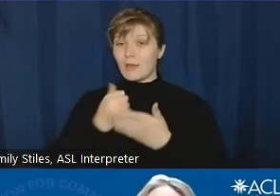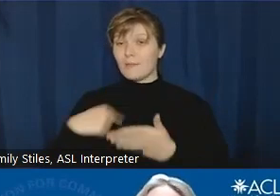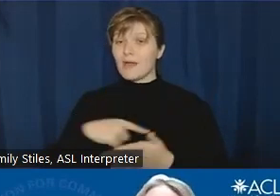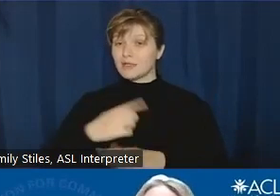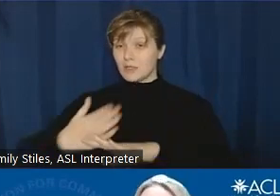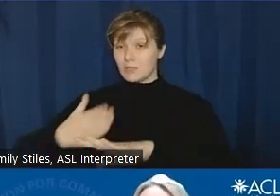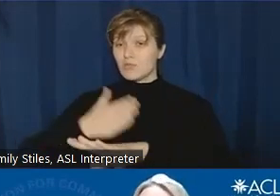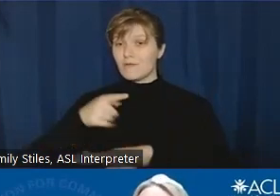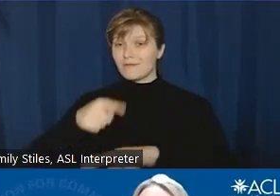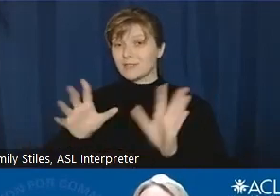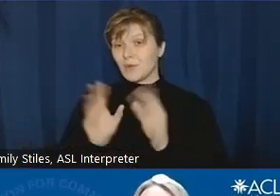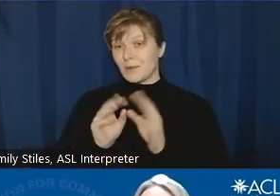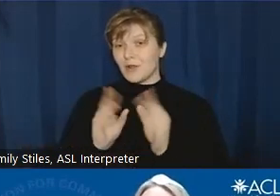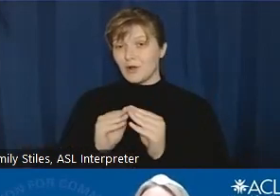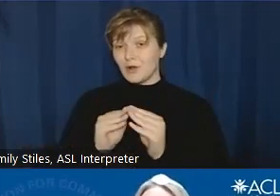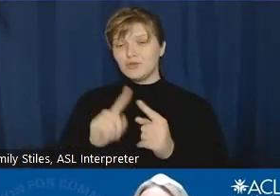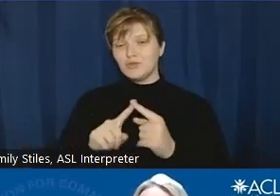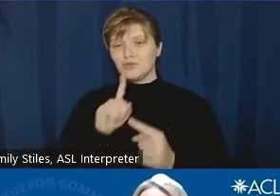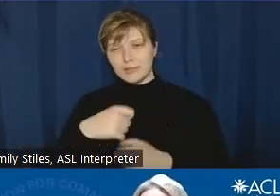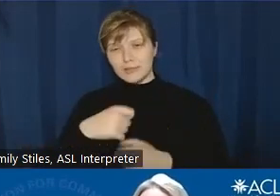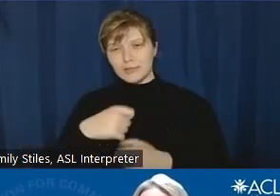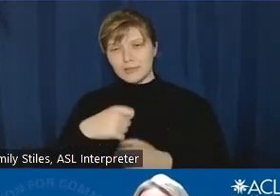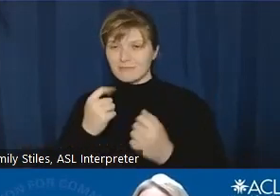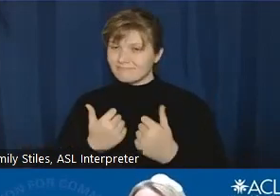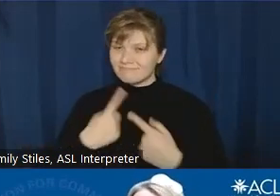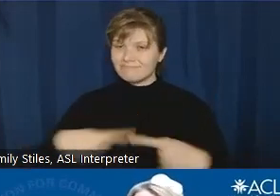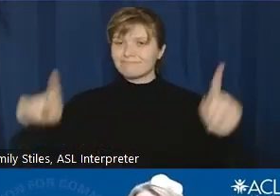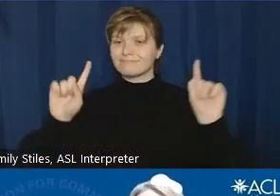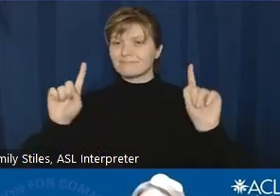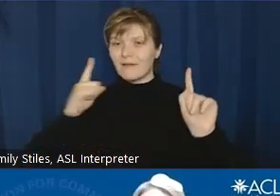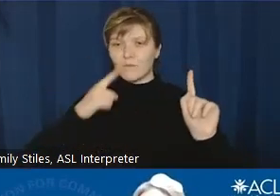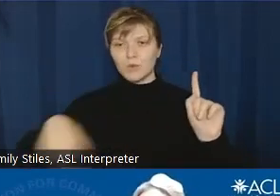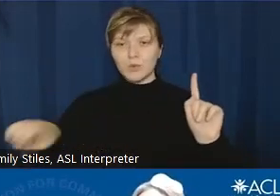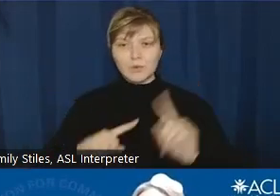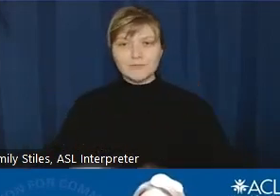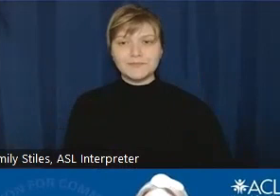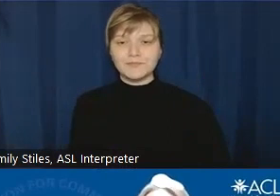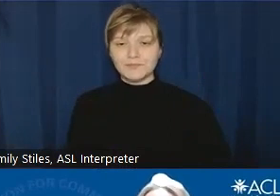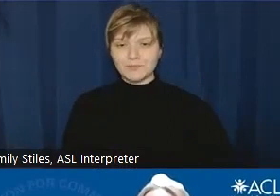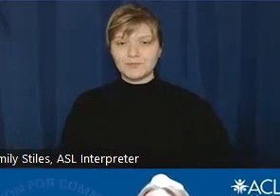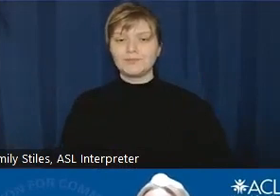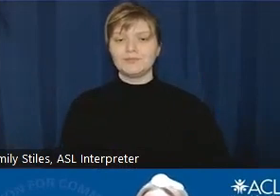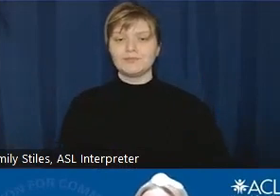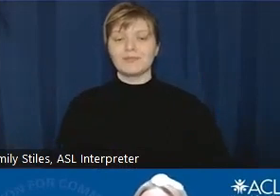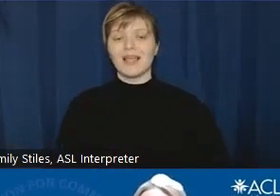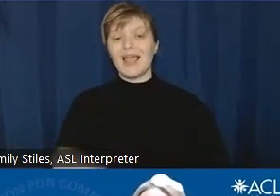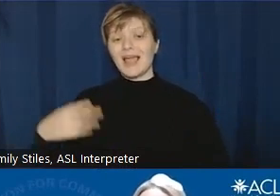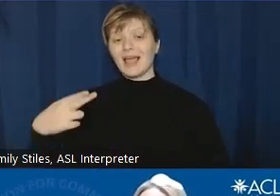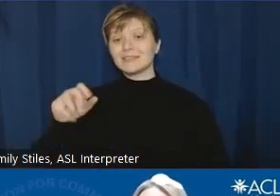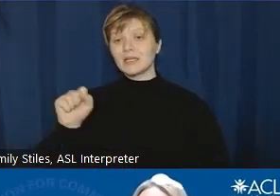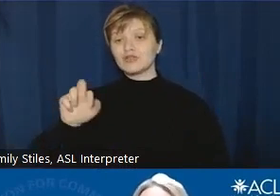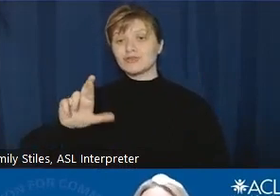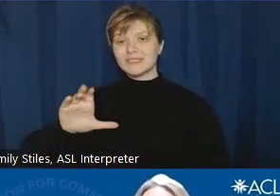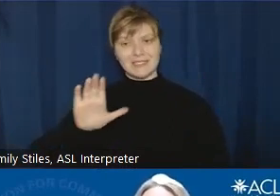webinars to make them most effective for you. And the HSRC is your resource center,